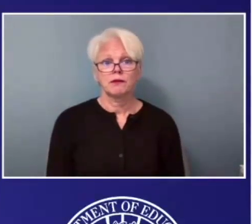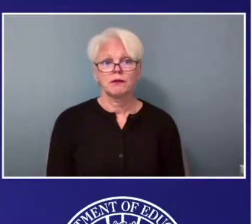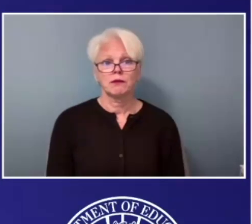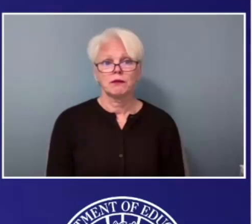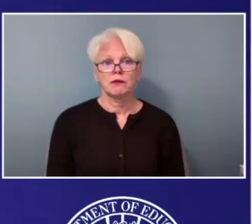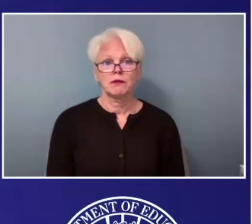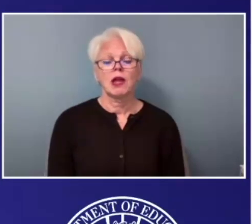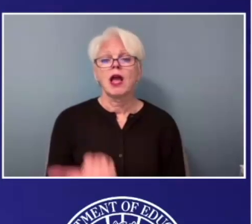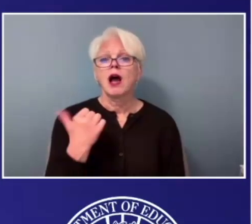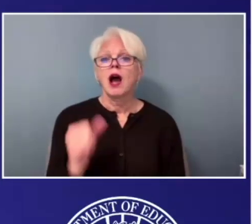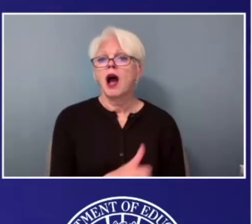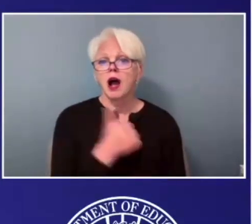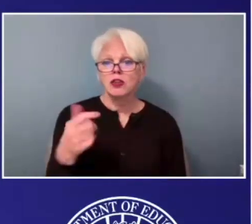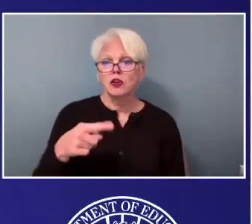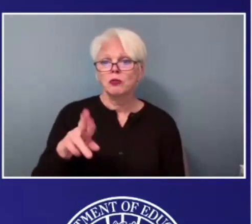Are there any other protocol questions?